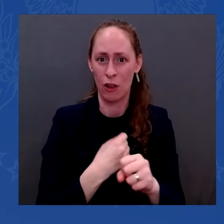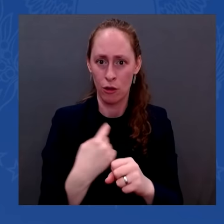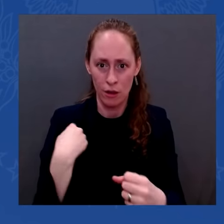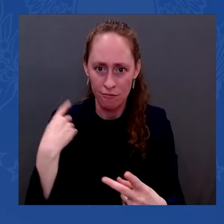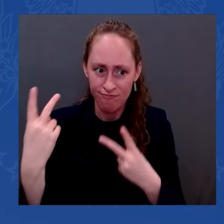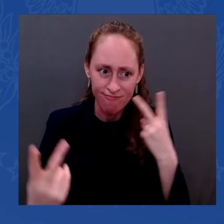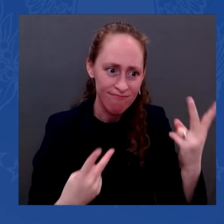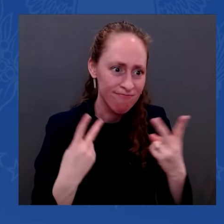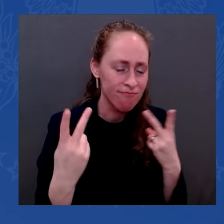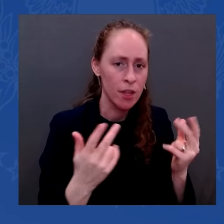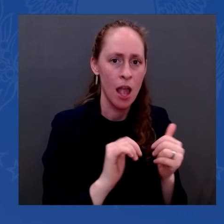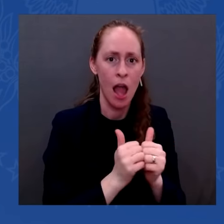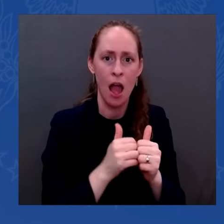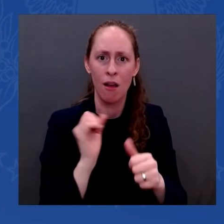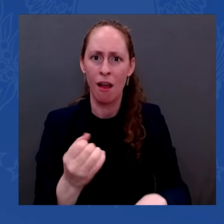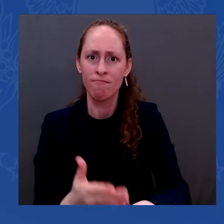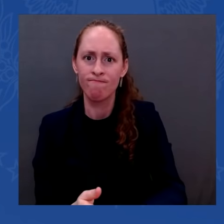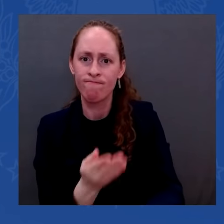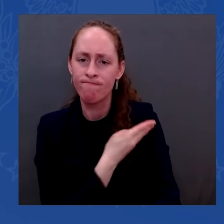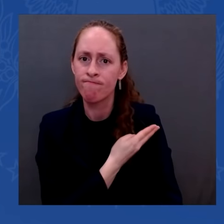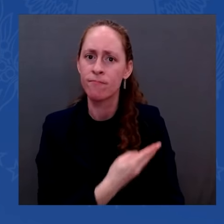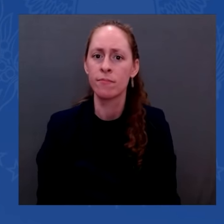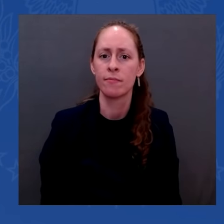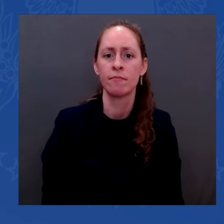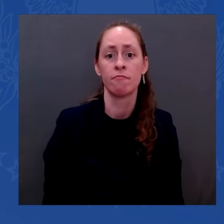for the lithium business of the future.